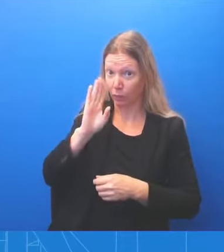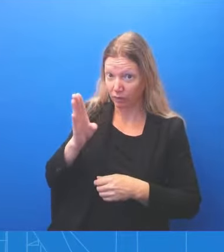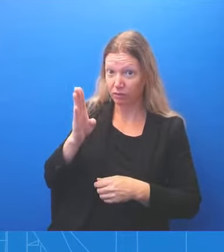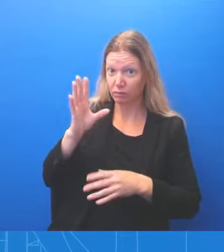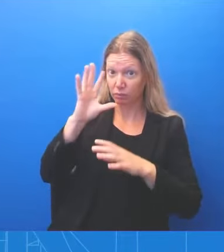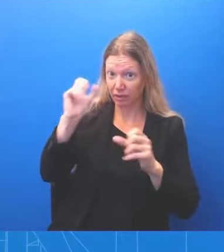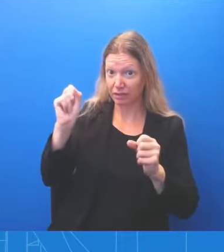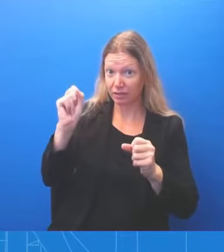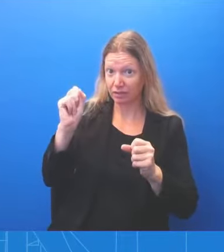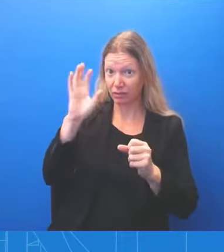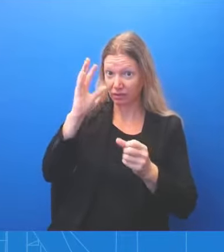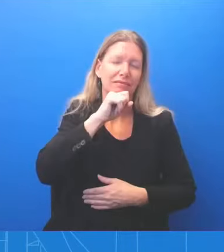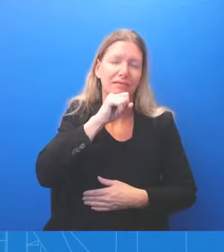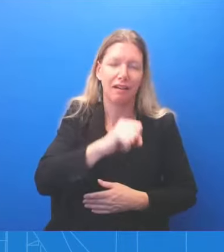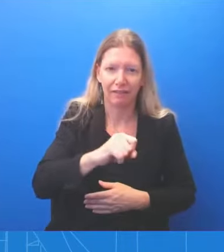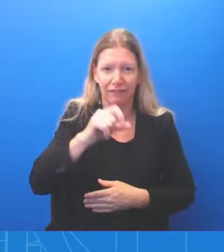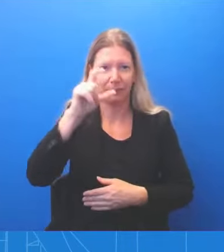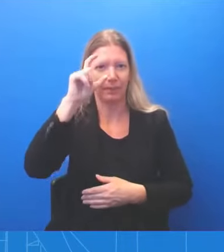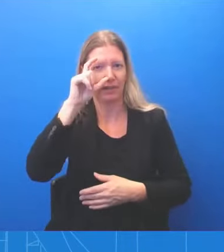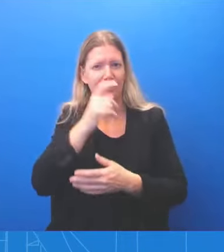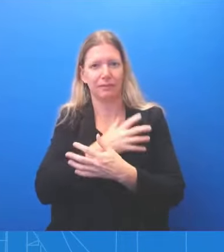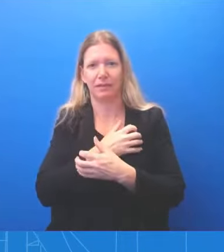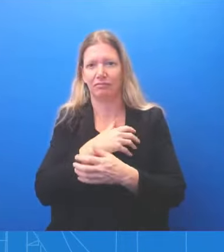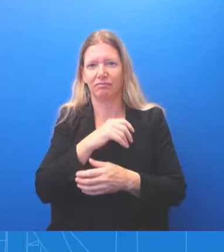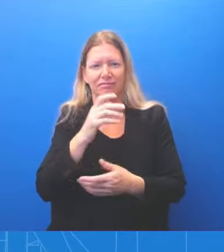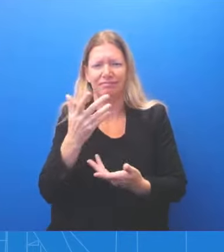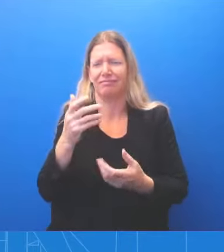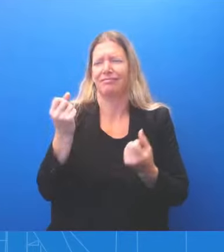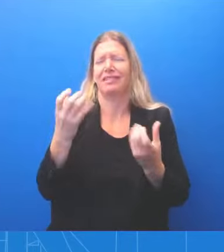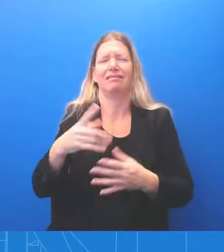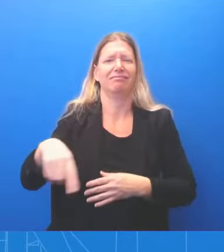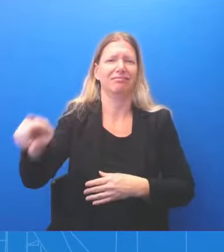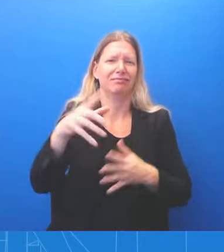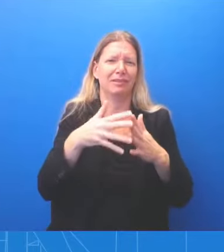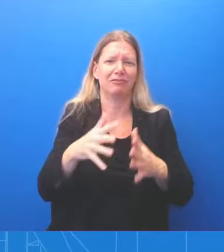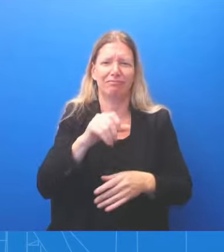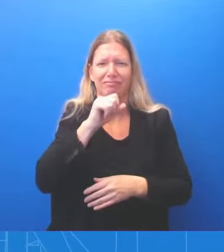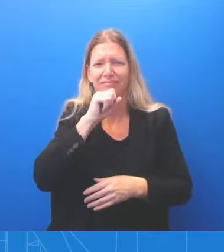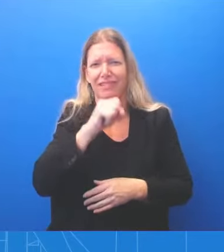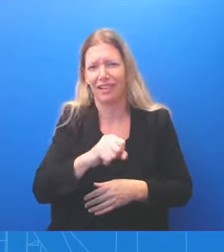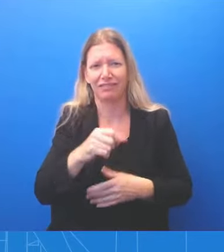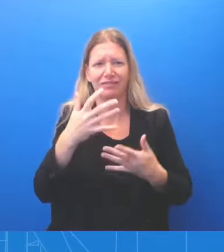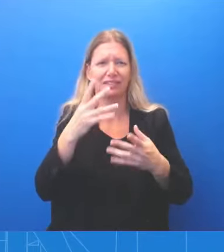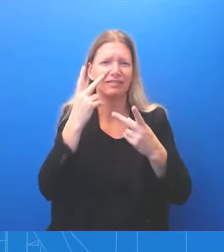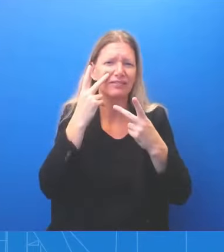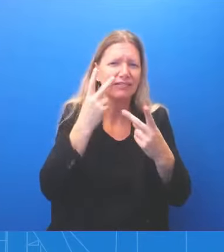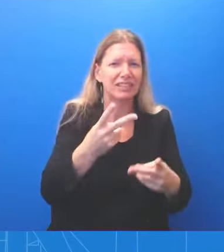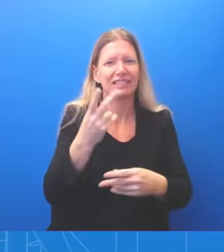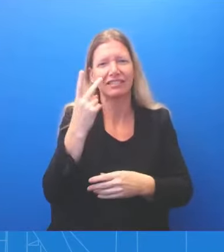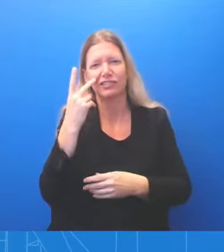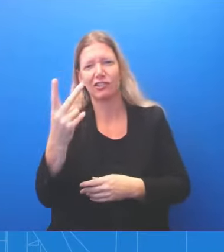I've had with the President. I appreciate the question, Kelly O. The Press: You didn't see that one coming? Ms. Jean-Pierre: I did not see that one coming. The Press: Okay. The Press: Let the record reflect she is grinning and bearing it. Ms. Jean-Pierre: I know my -- my kid loves the panda,